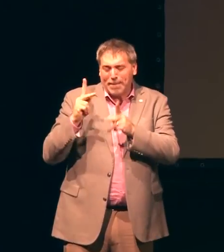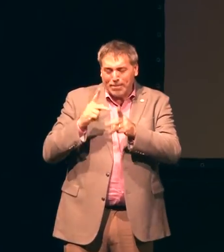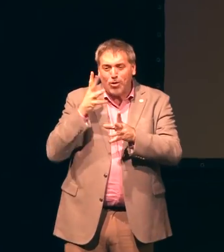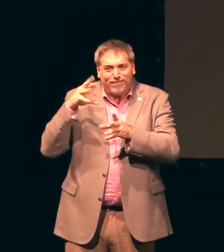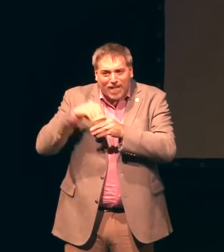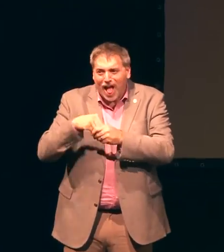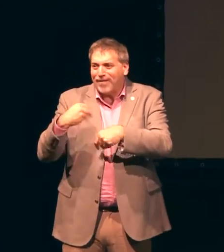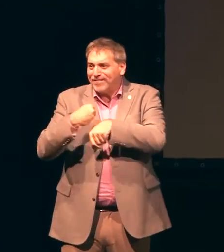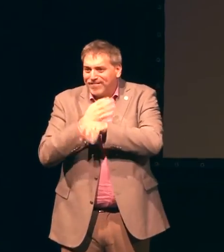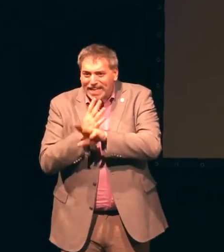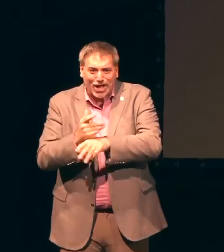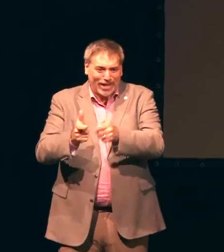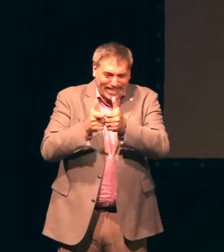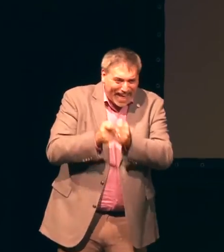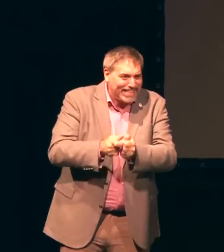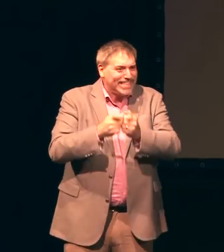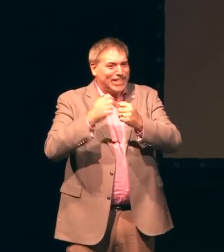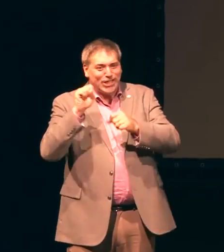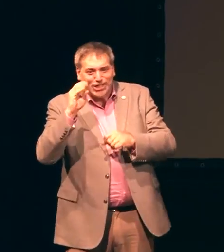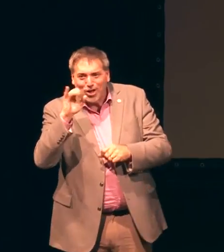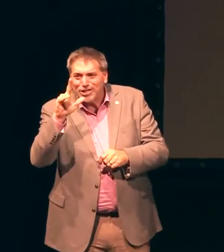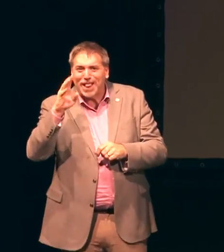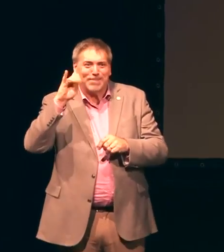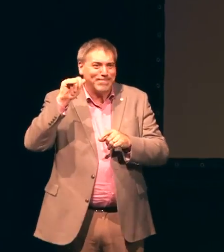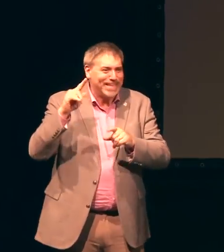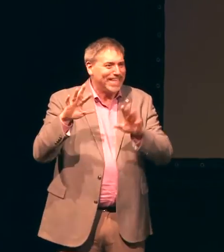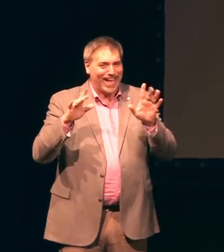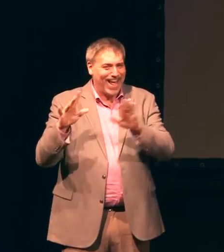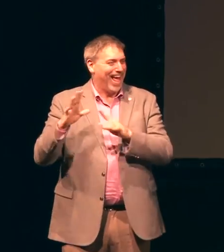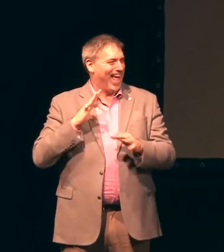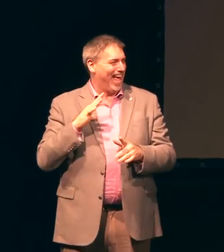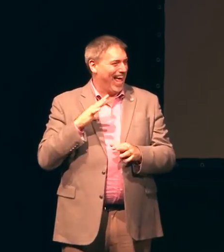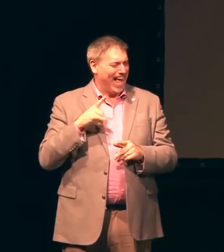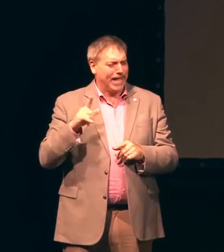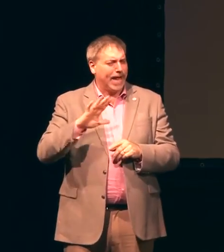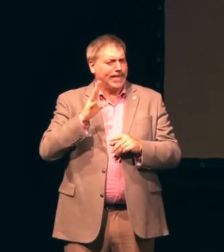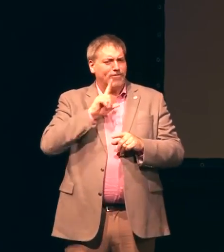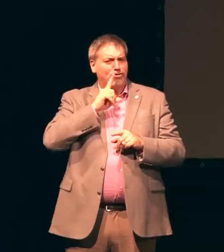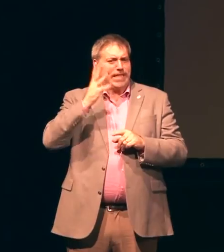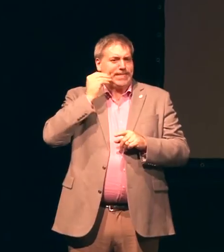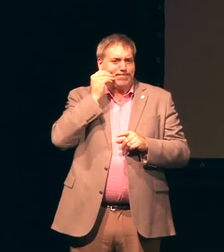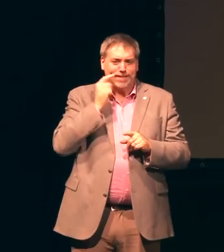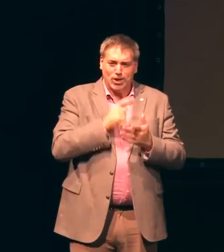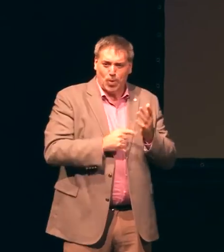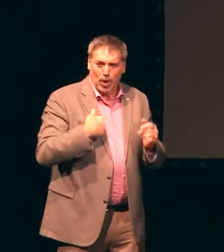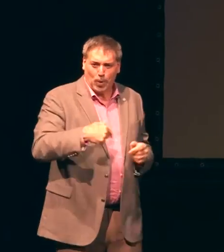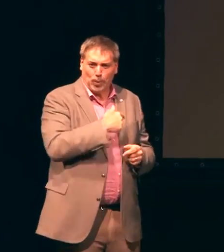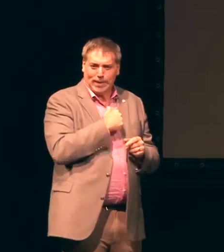People who were involved, people who are involved in social media and video phones